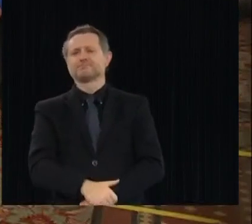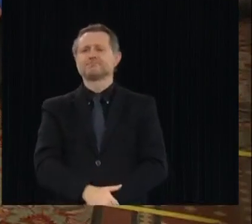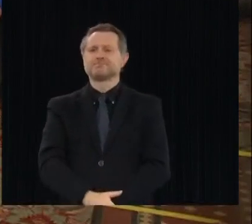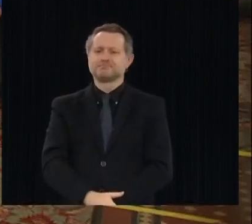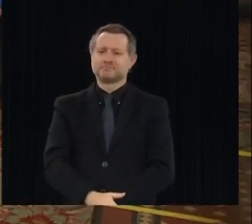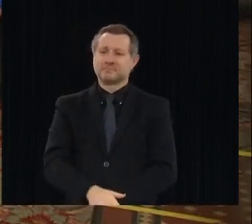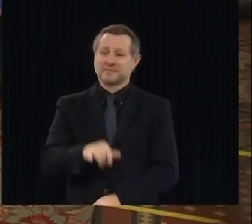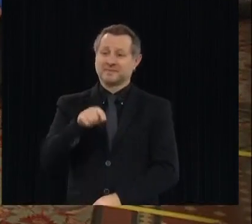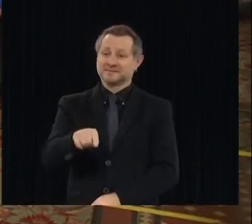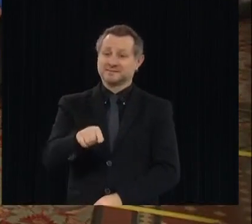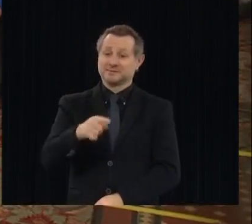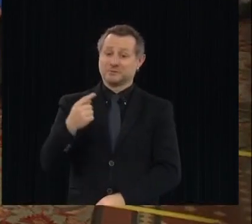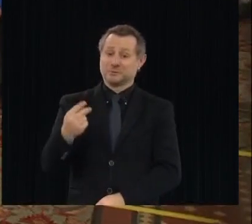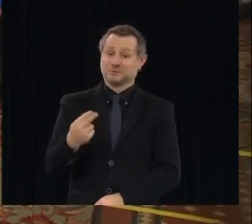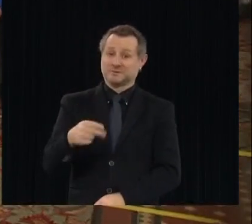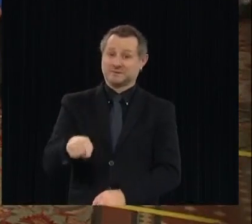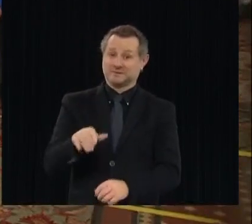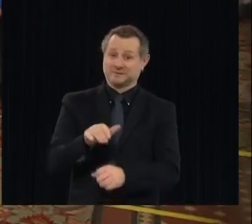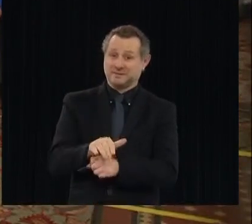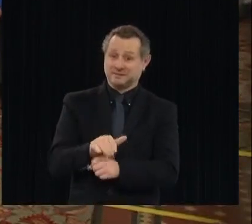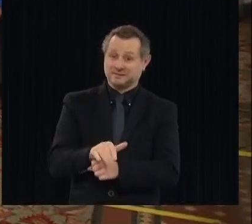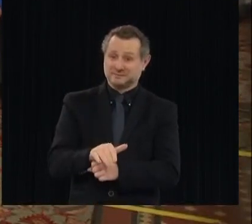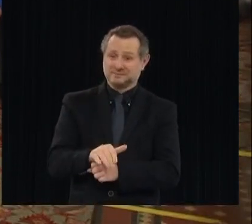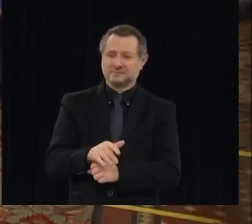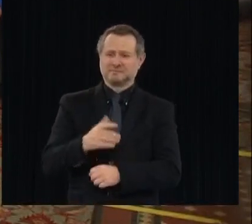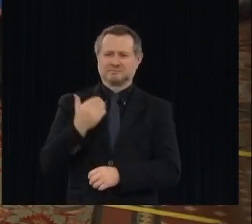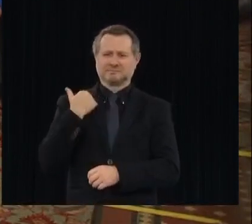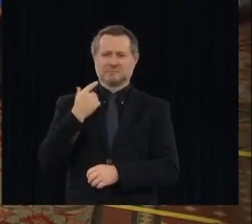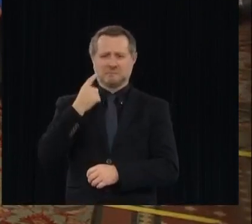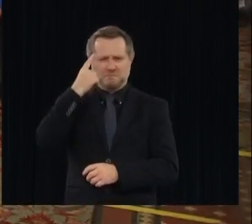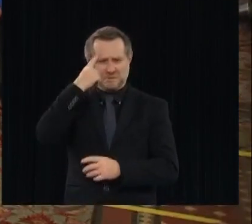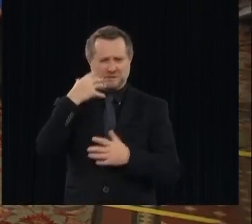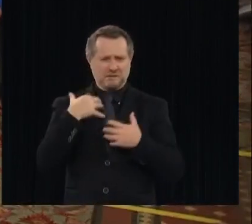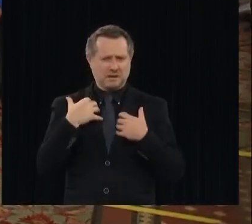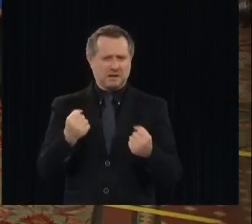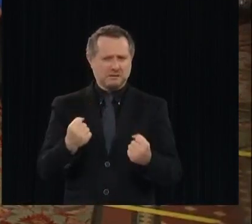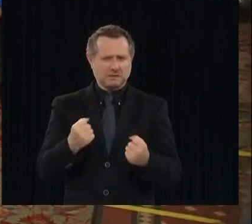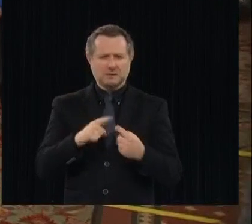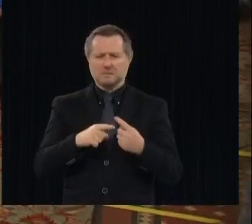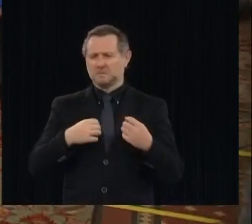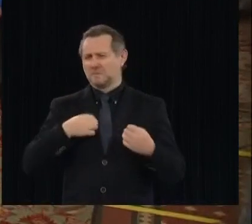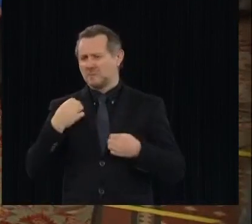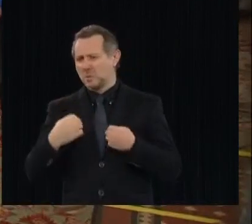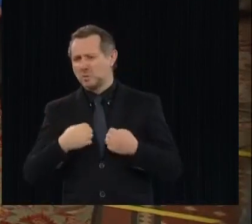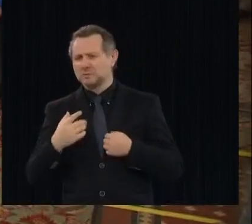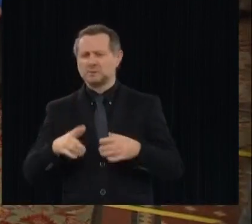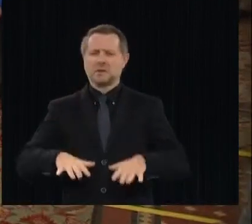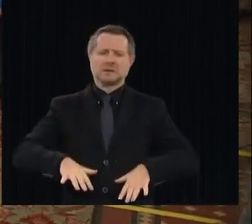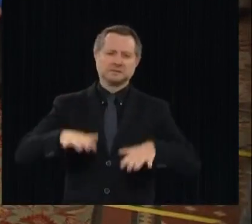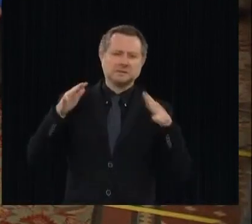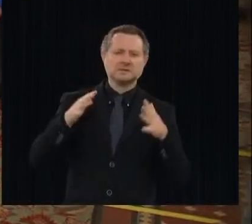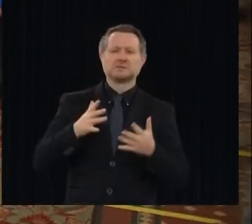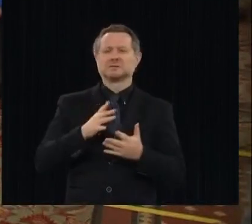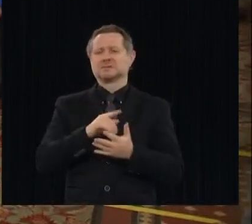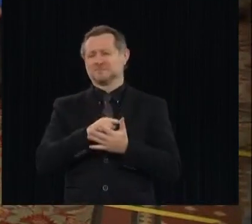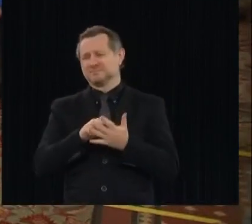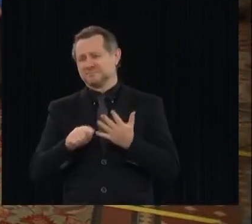I'M SORRY, IT DOESN'T MATTER BA STATE. THANK YOU.